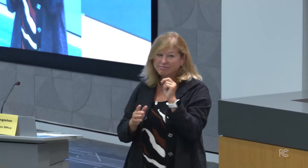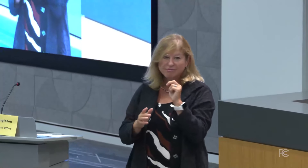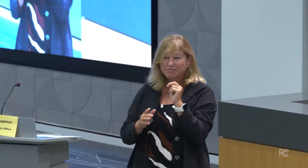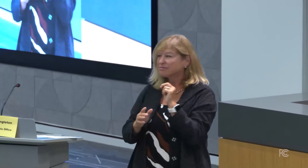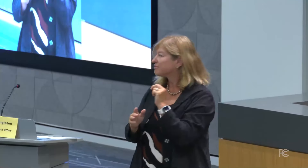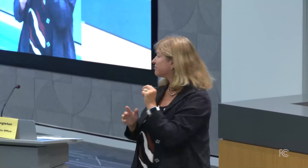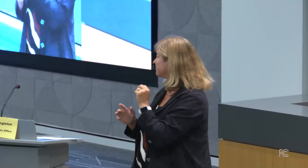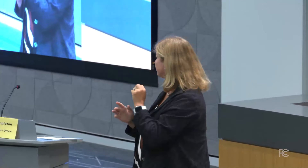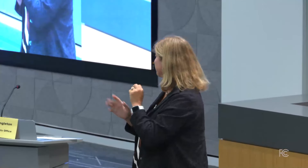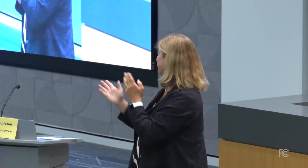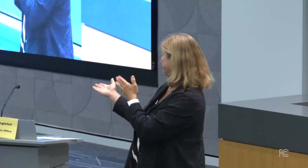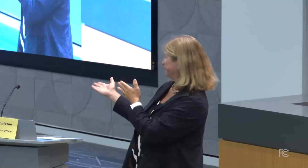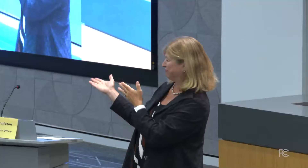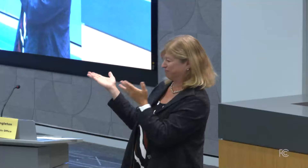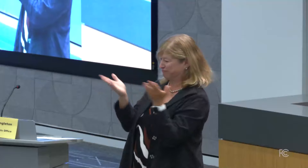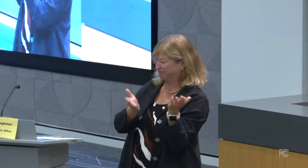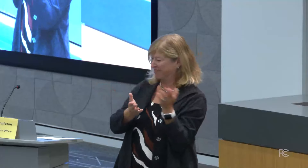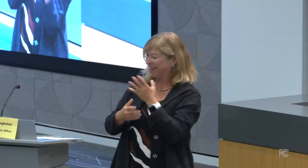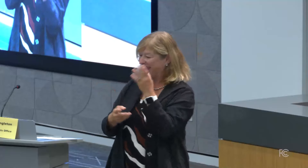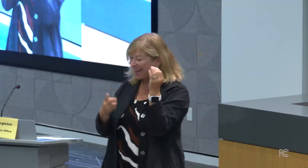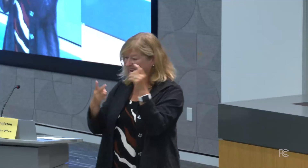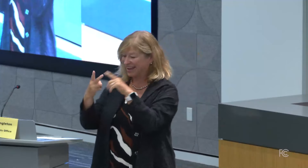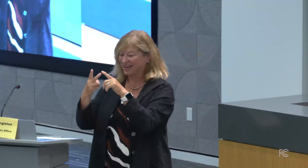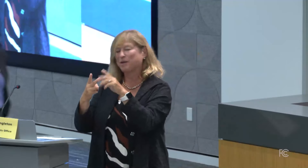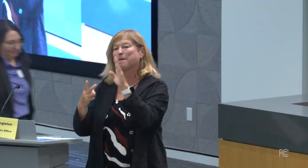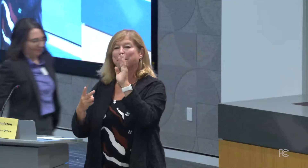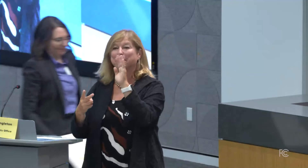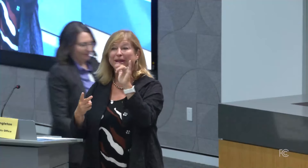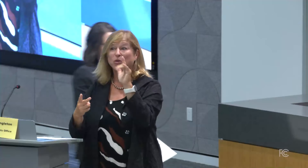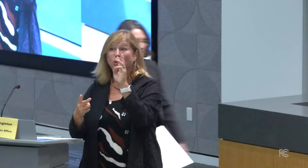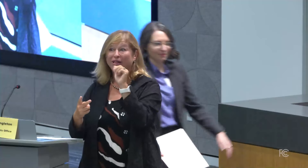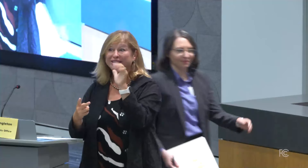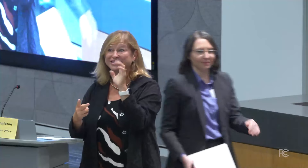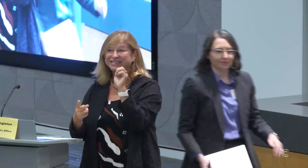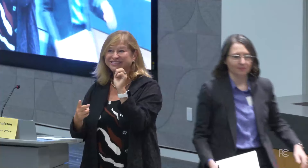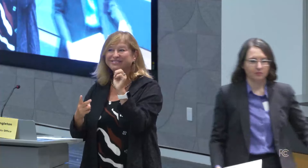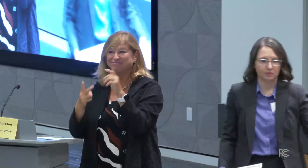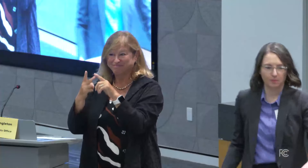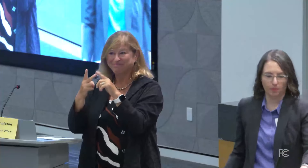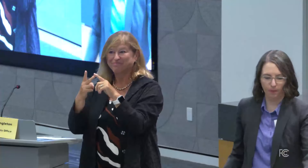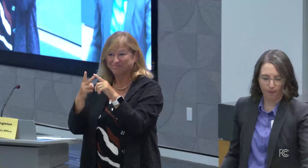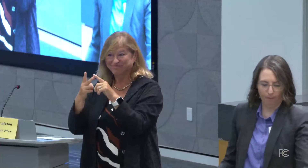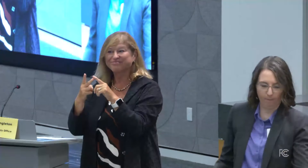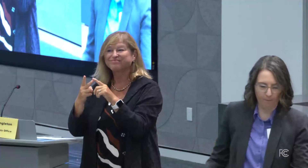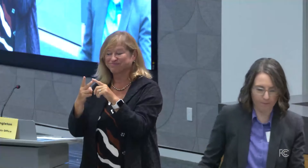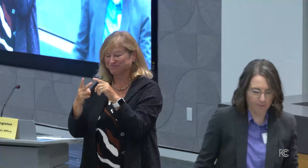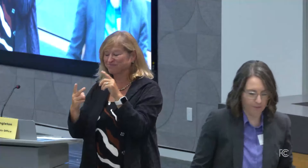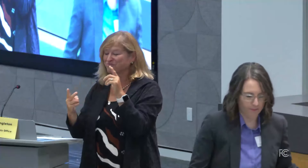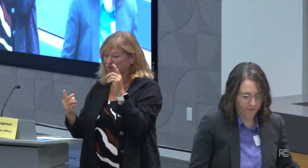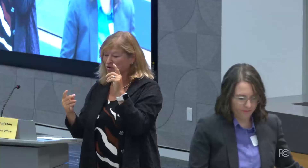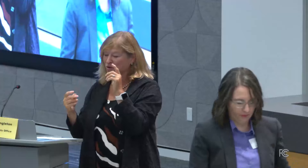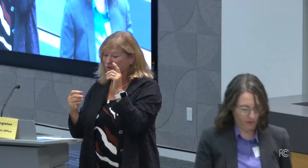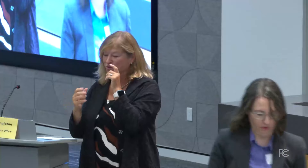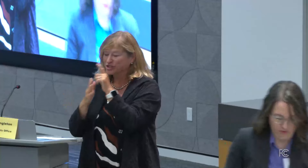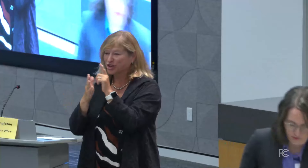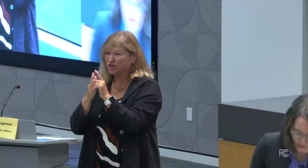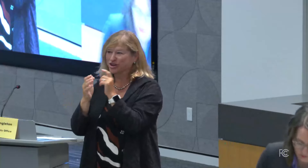AND SECONDLY WHAT DVC MEANS IN TERMS OF LEGAL PURPOSES, WHAT ARE THE RULES AND REGULATIONS SURROUNDING IT.